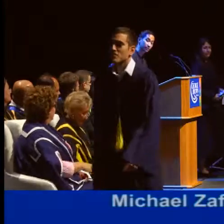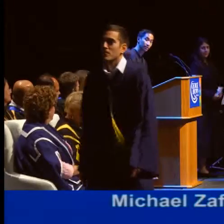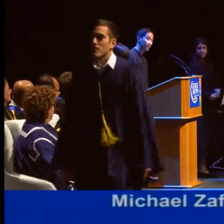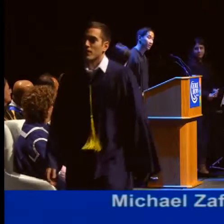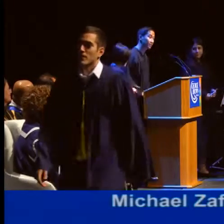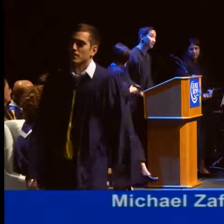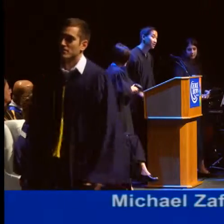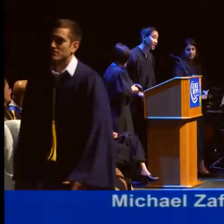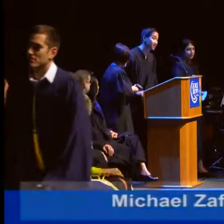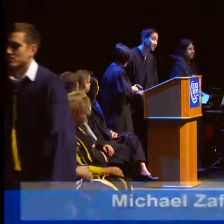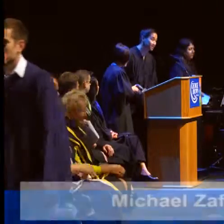THANK YOU, MADAME CHANCELLOR.